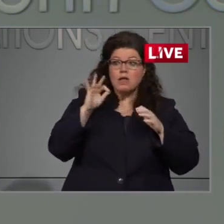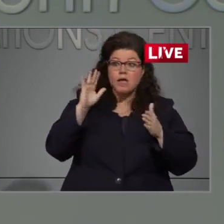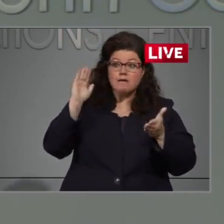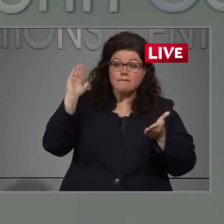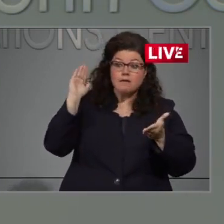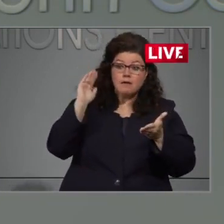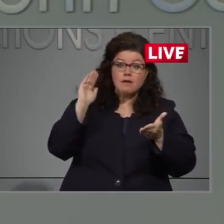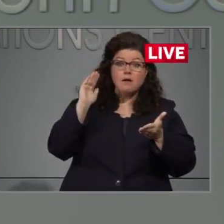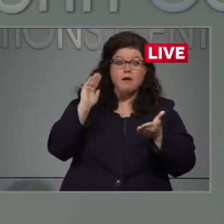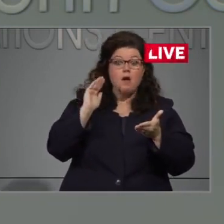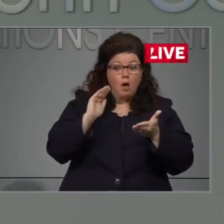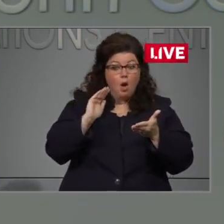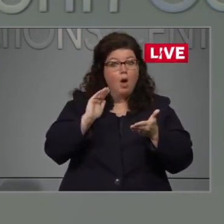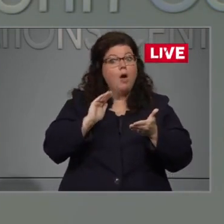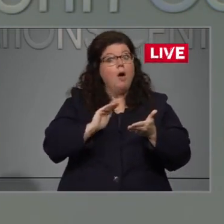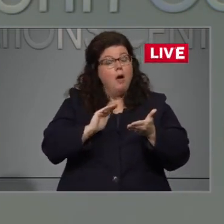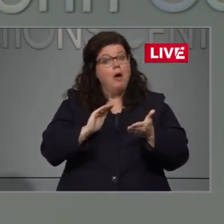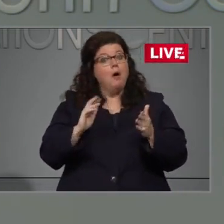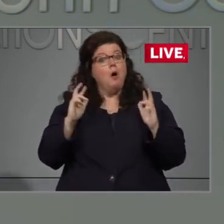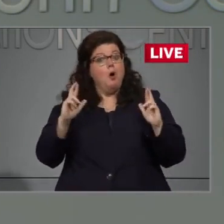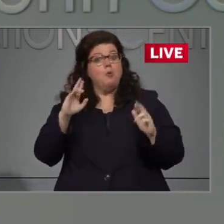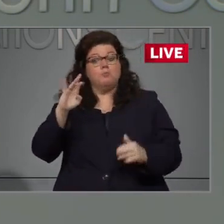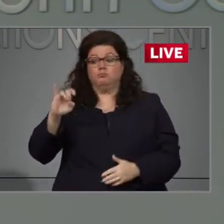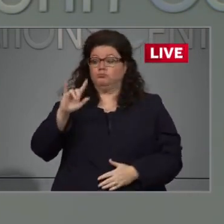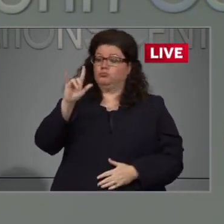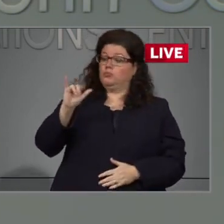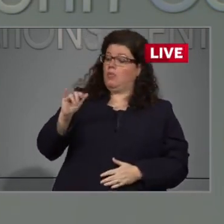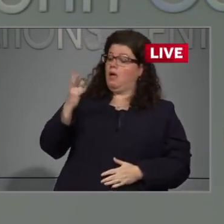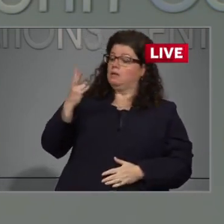WE HOPE TO BE ABLE TO EASE RESTRICTIONS ON PLAYGROUND.